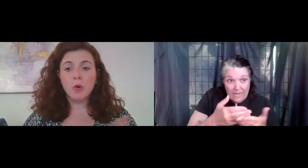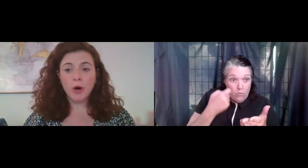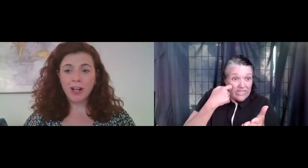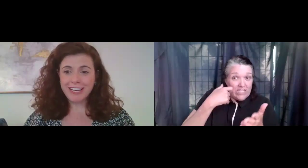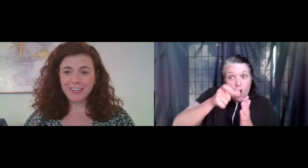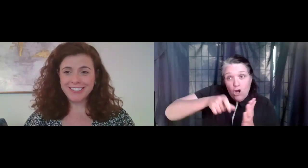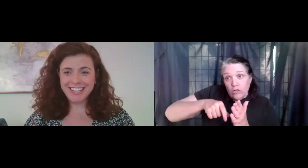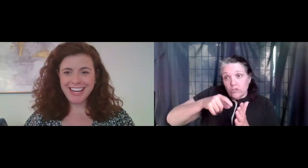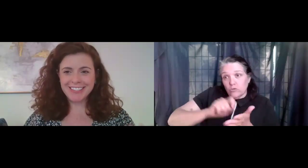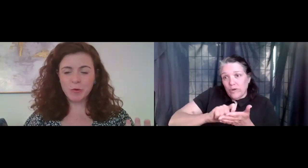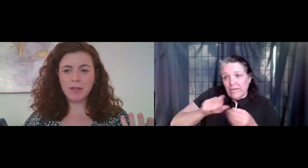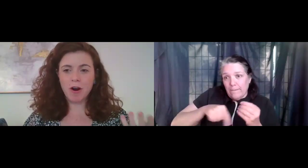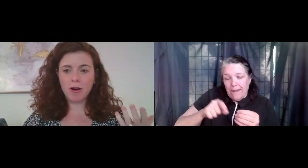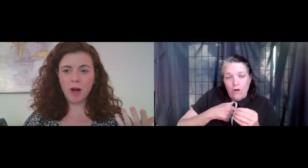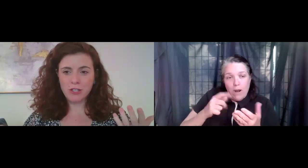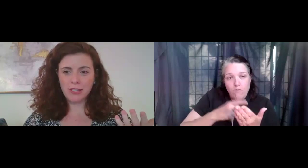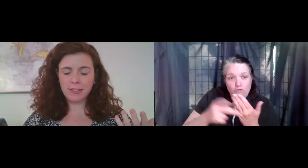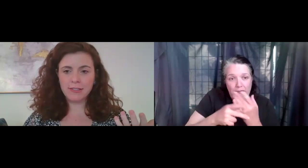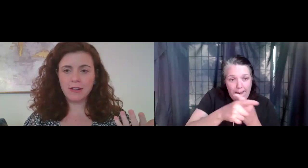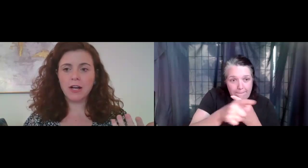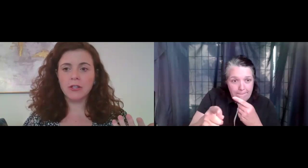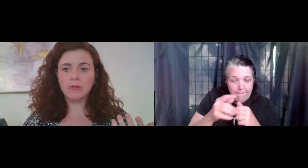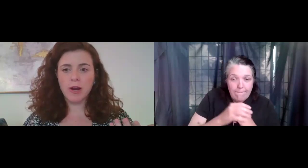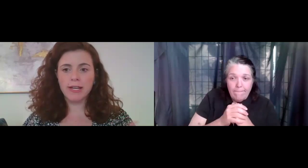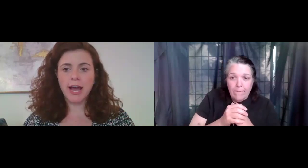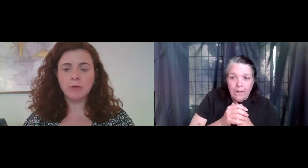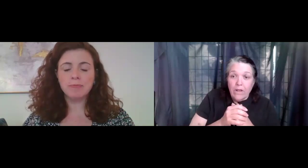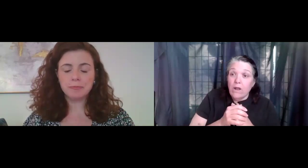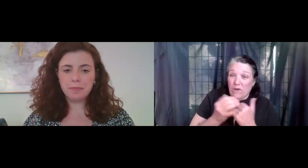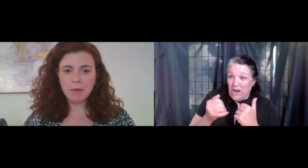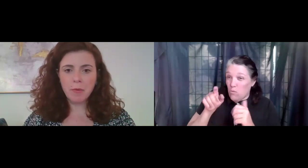I know we're all here tonight so we aren't watching the 6 o'clock news right now but